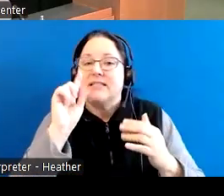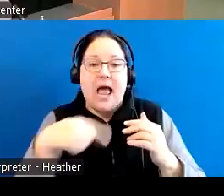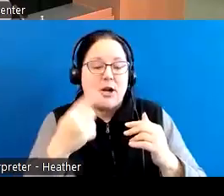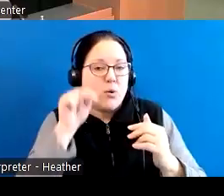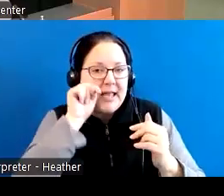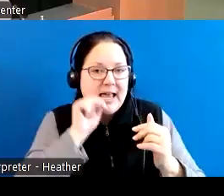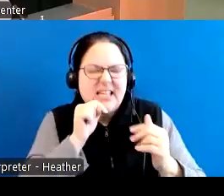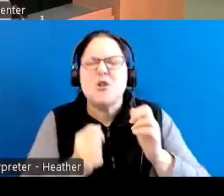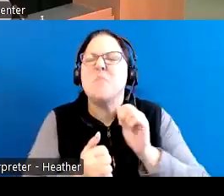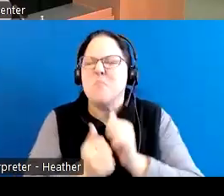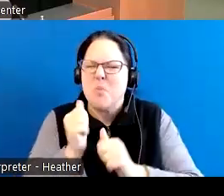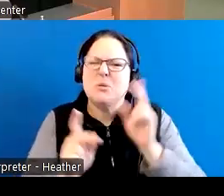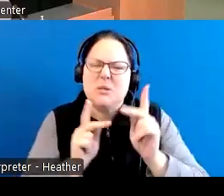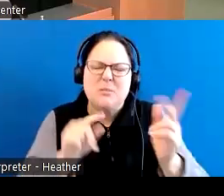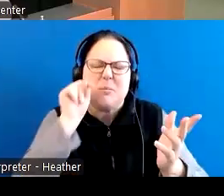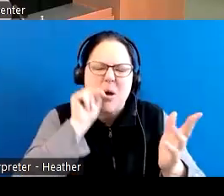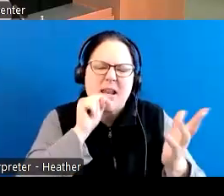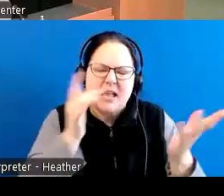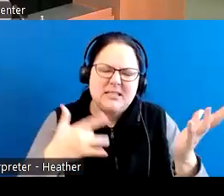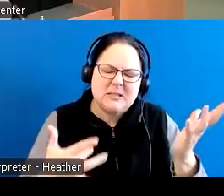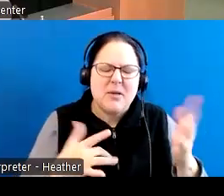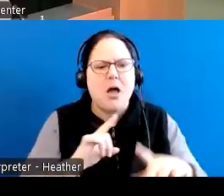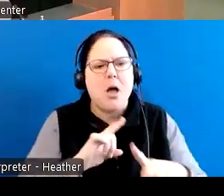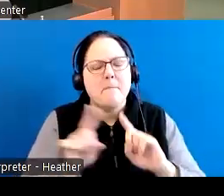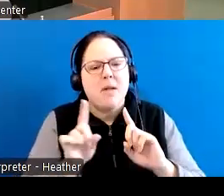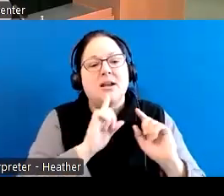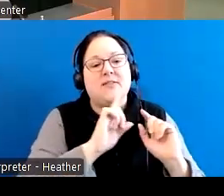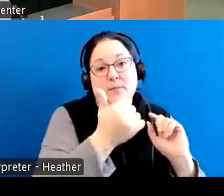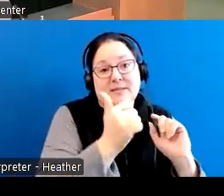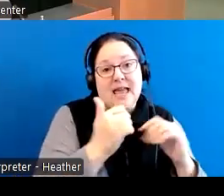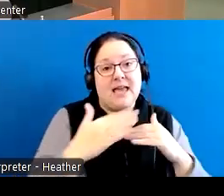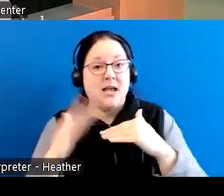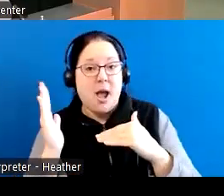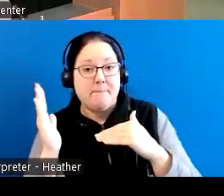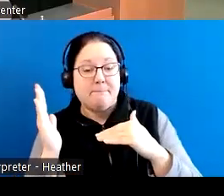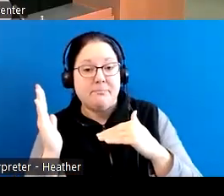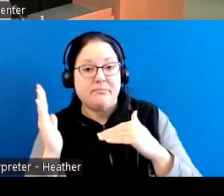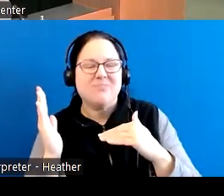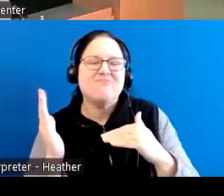of our population is adolescence, but from 10 and on, we can consider usually it's a suicidal